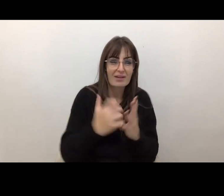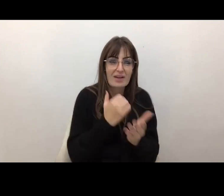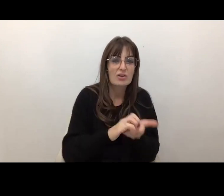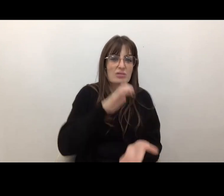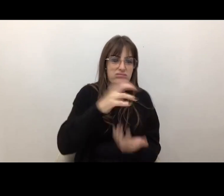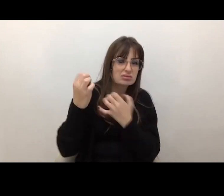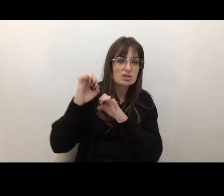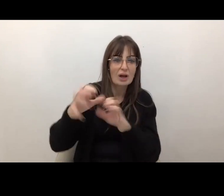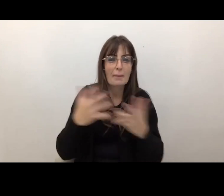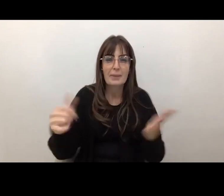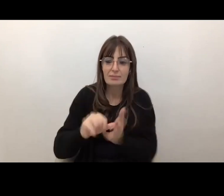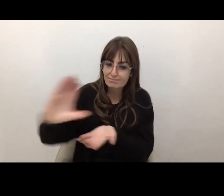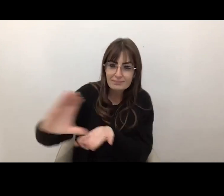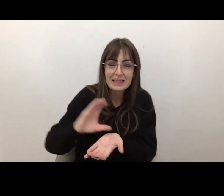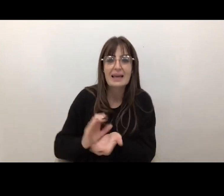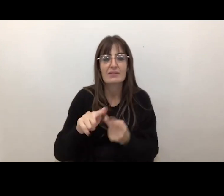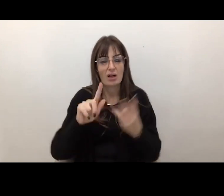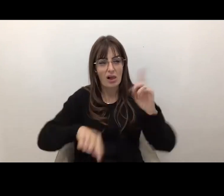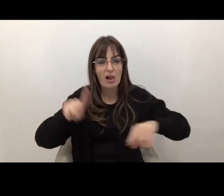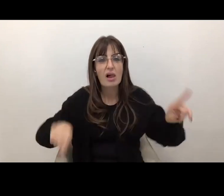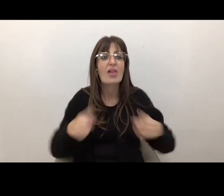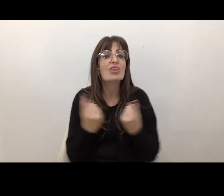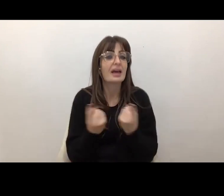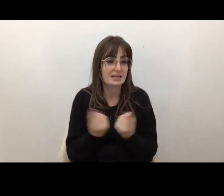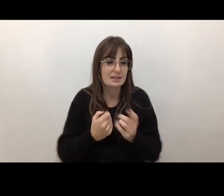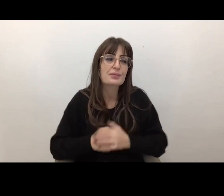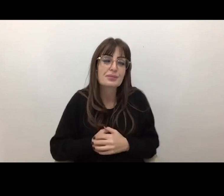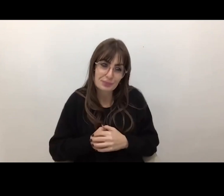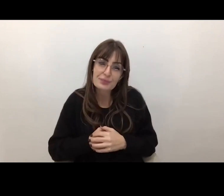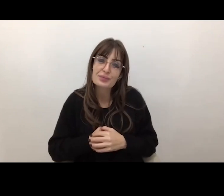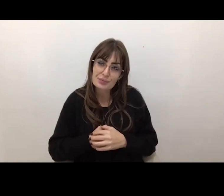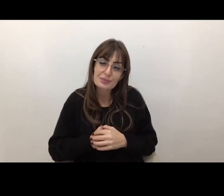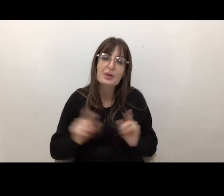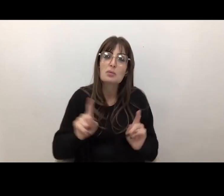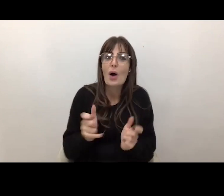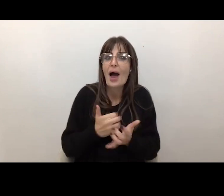major gifts, a range of things. And what I love about delivering training